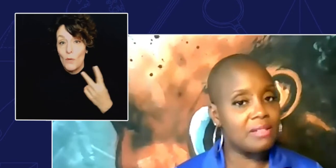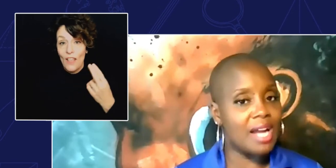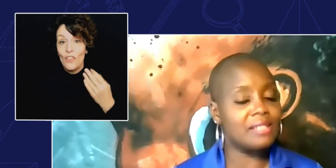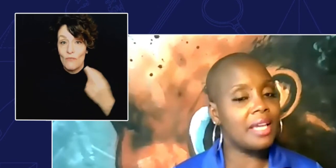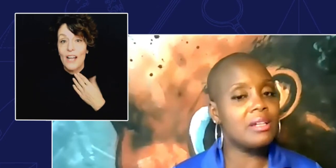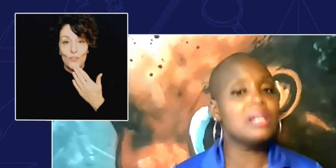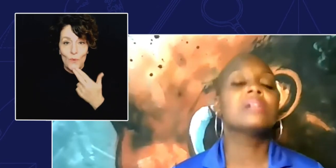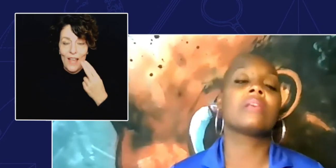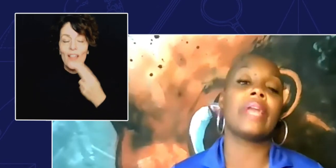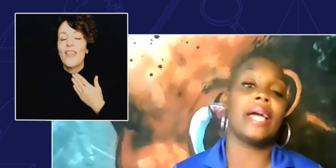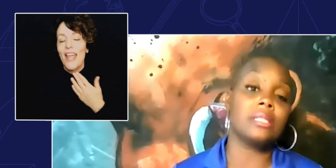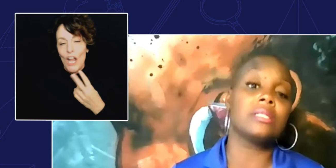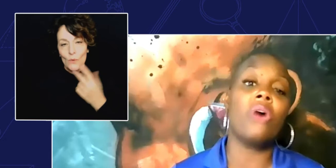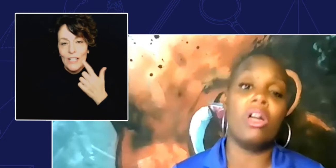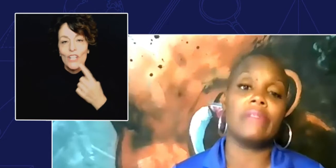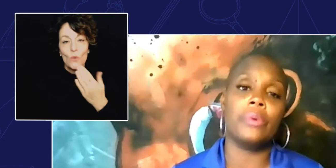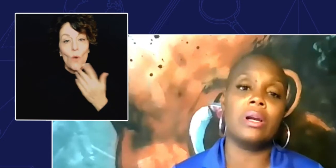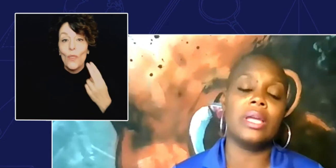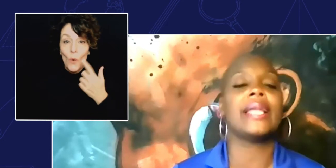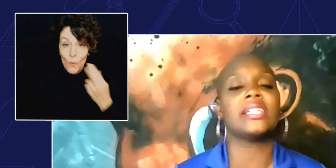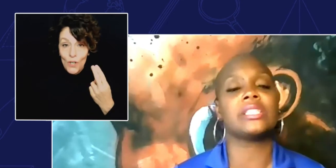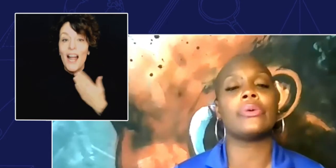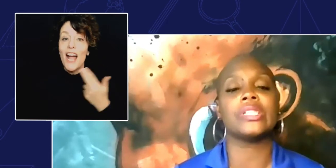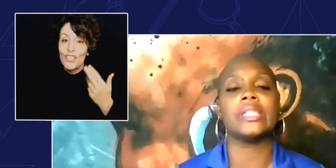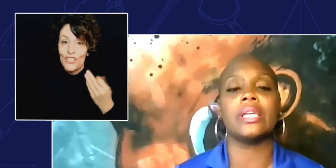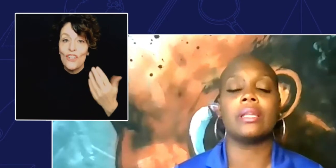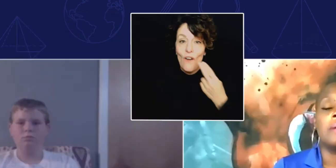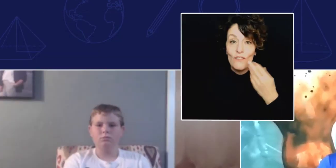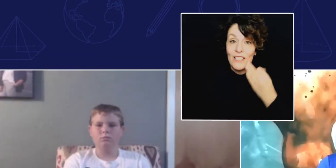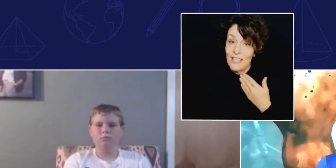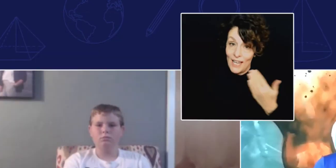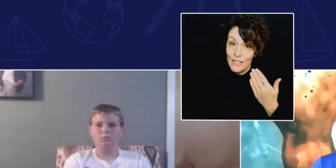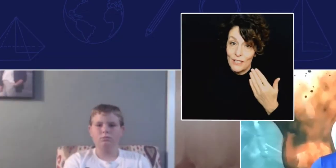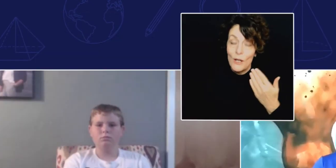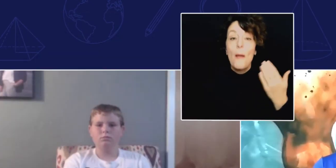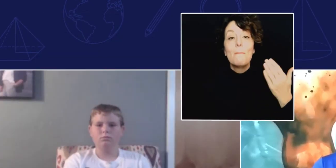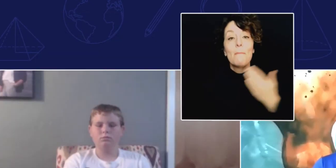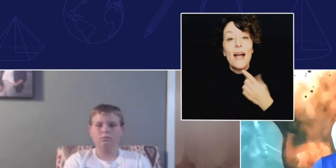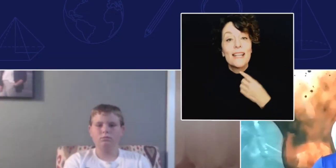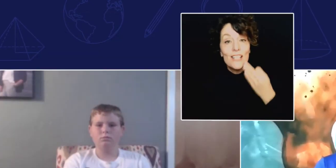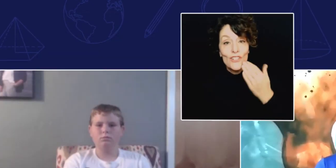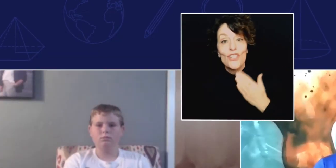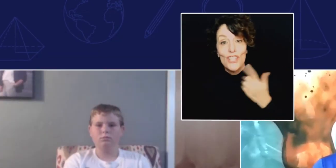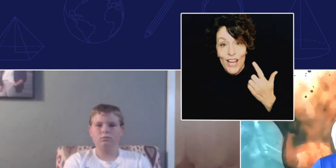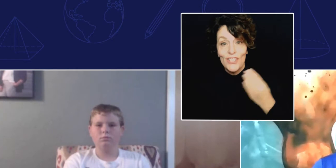putting the rocket together, so they actually do all of the work, and I just oversee it, but my dissertation is in welding